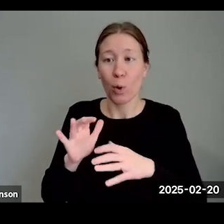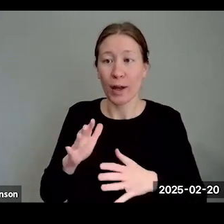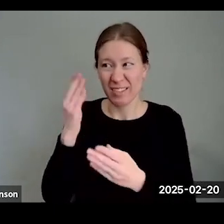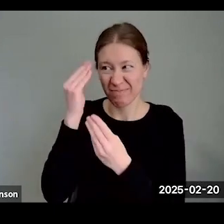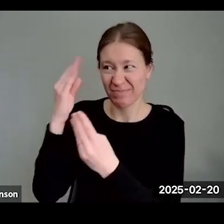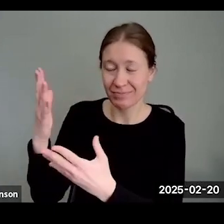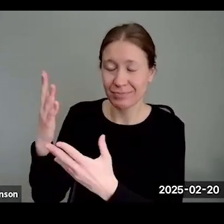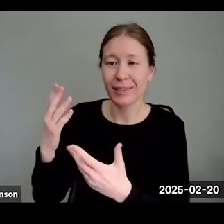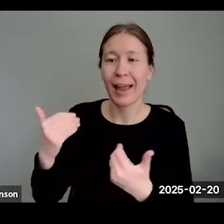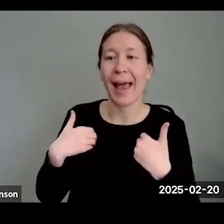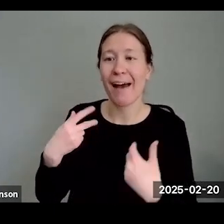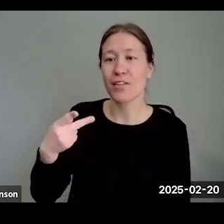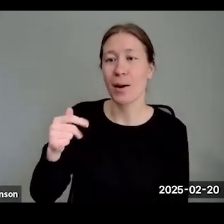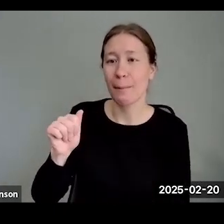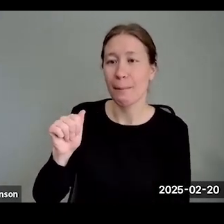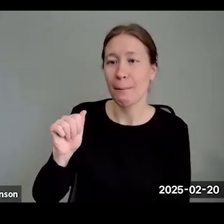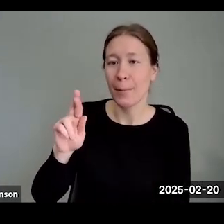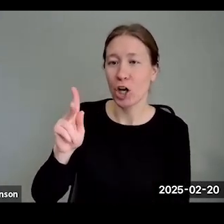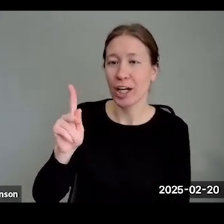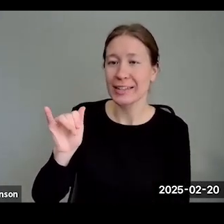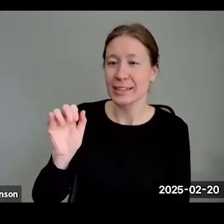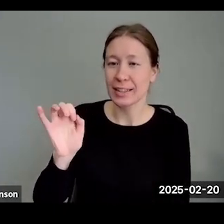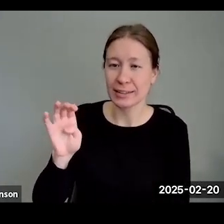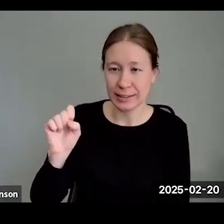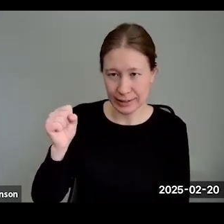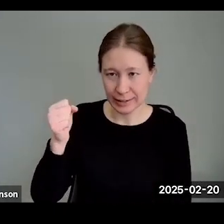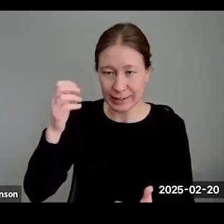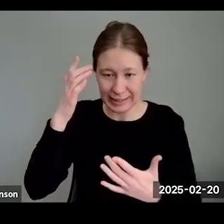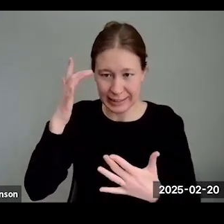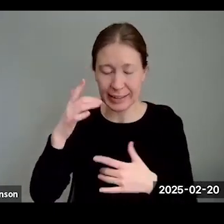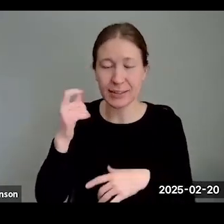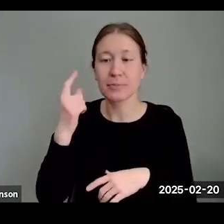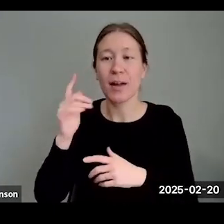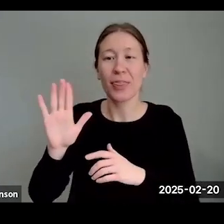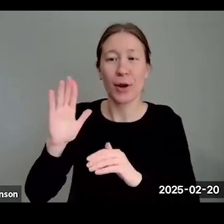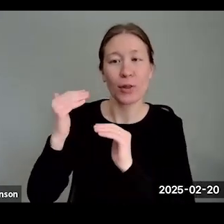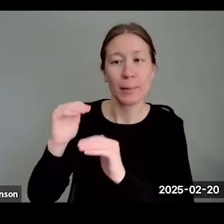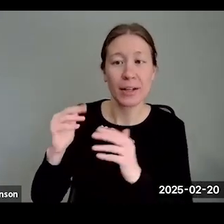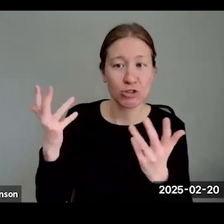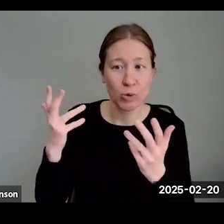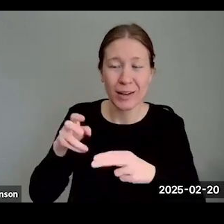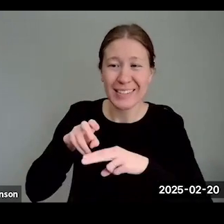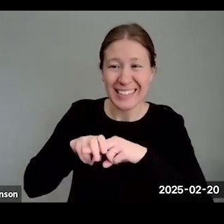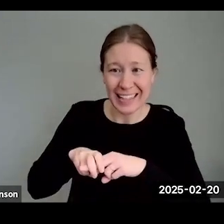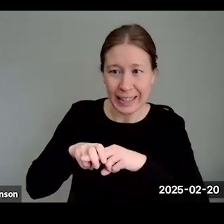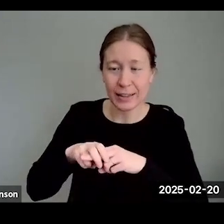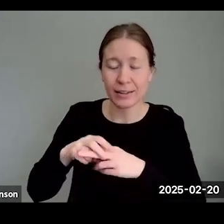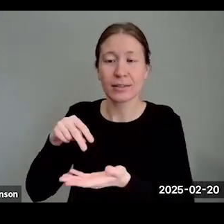of Parkinson's disease. And the corresponding limitations are, sitting, standing,